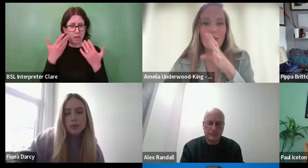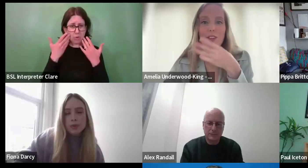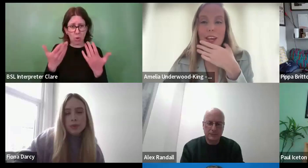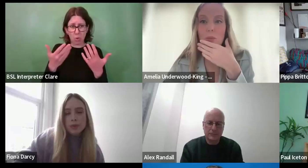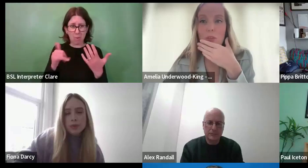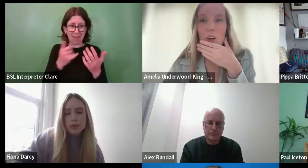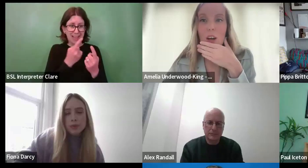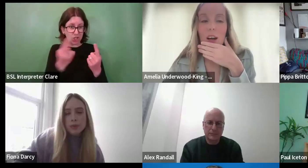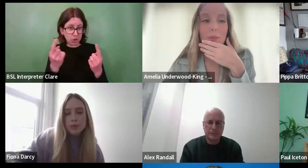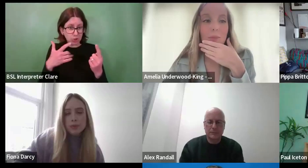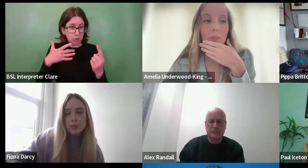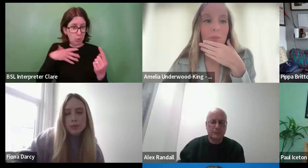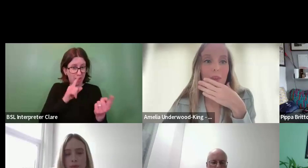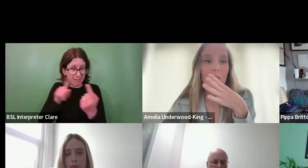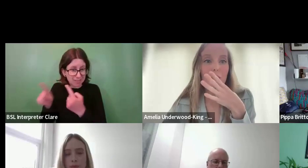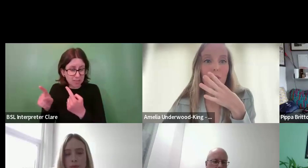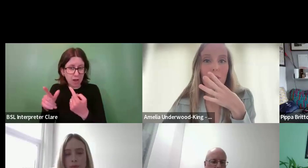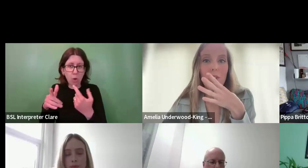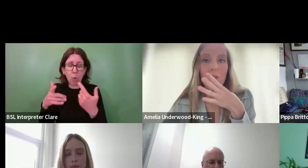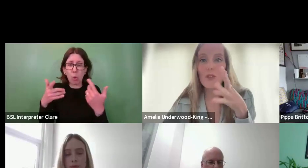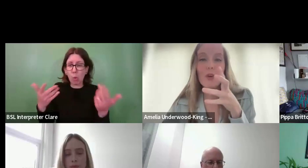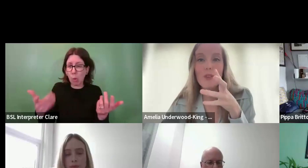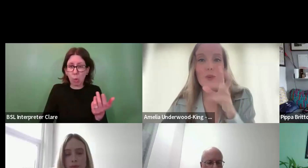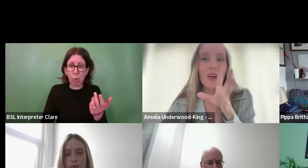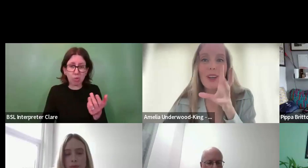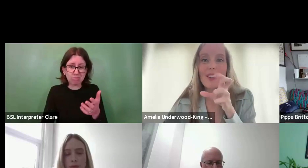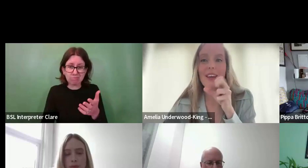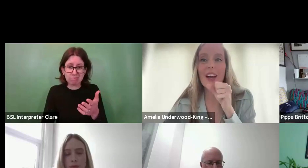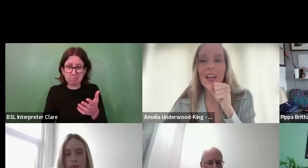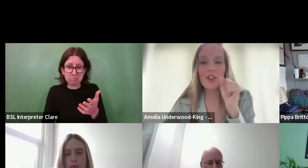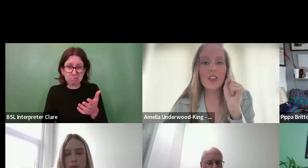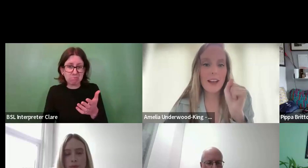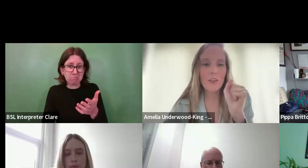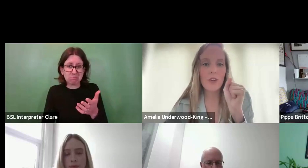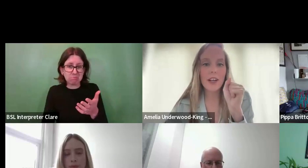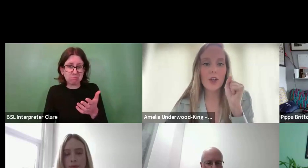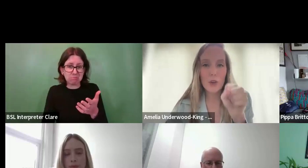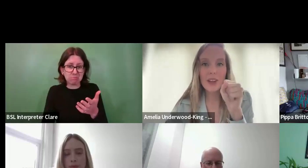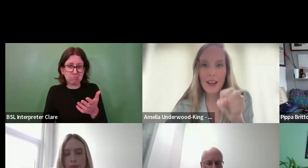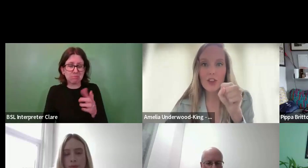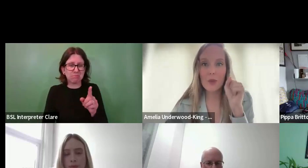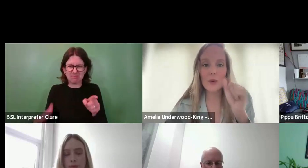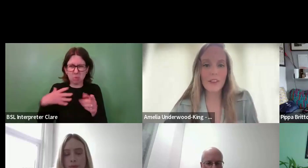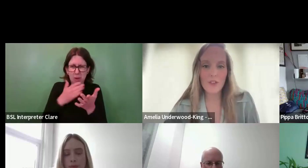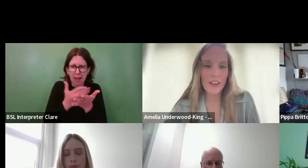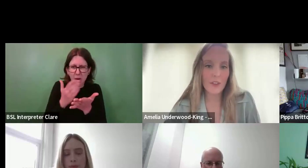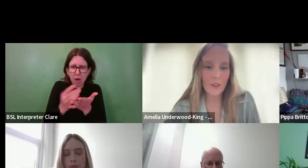kind of the same for for all of you so one can answer. Just to clarify who is eligible, I think we've just had quite a